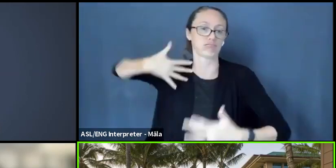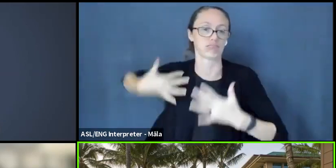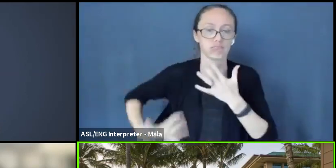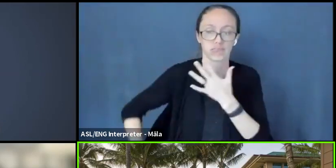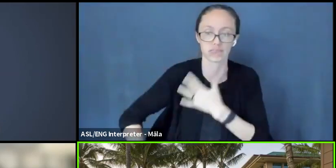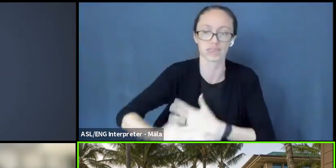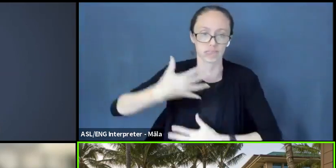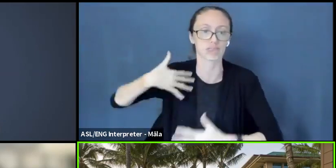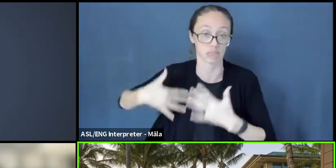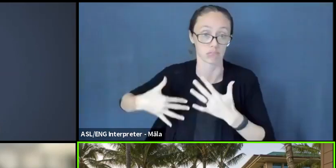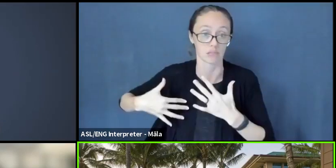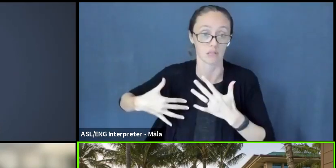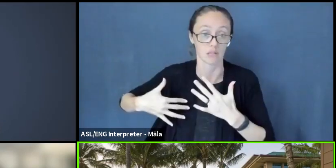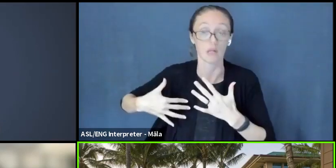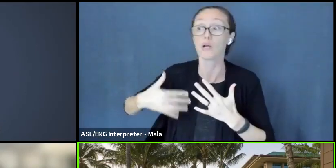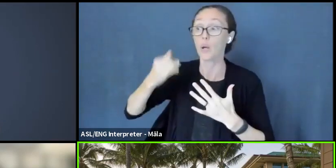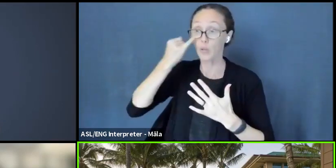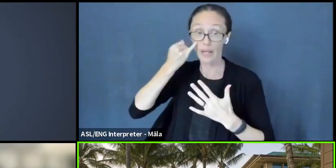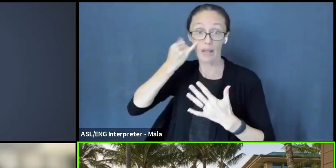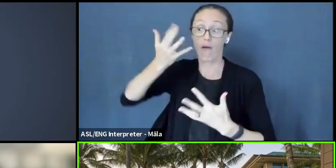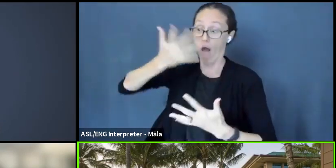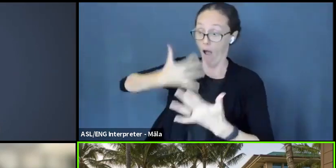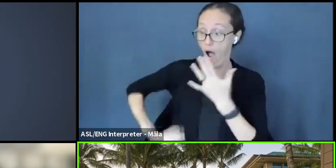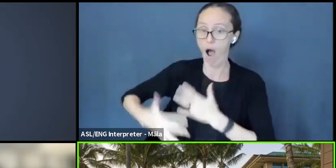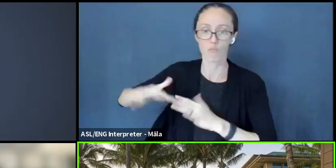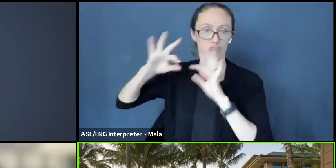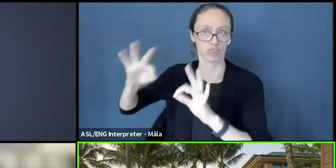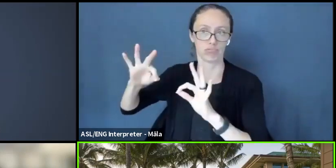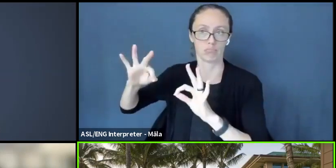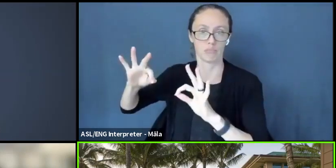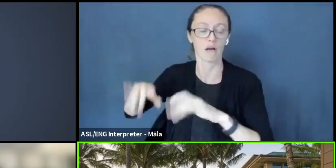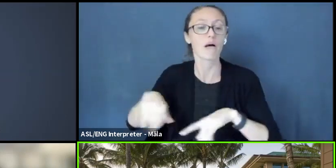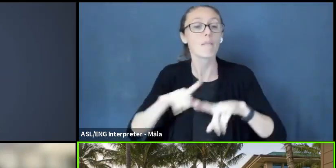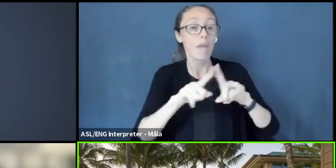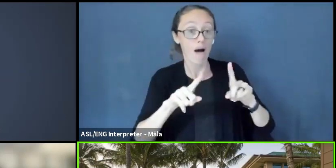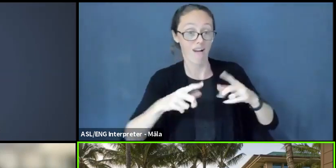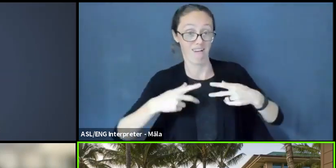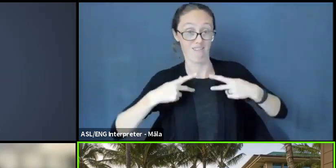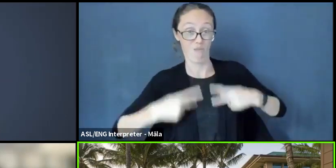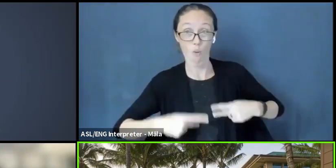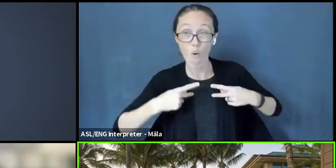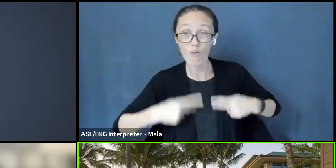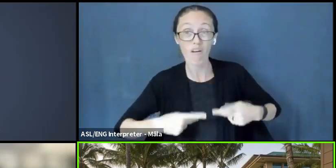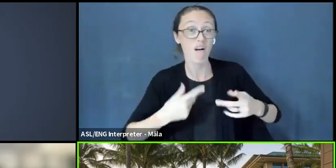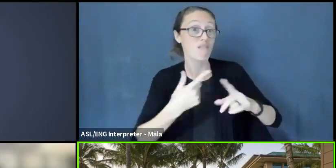When you have a severe pneumonia caused by Covid, or pneumonia caused by other things